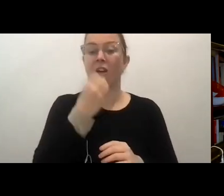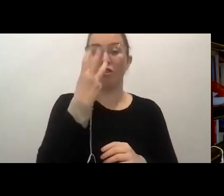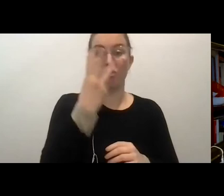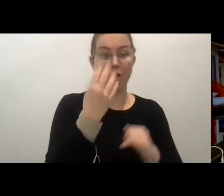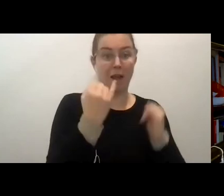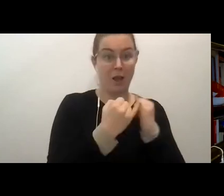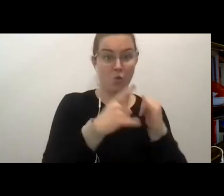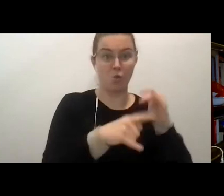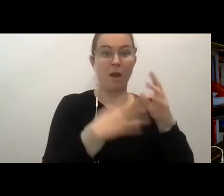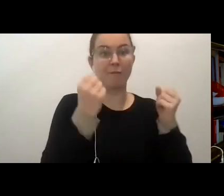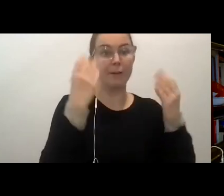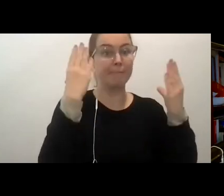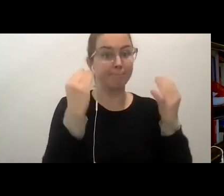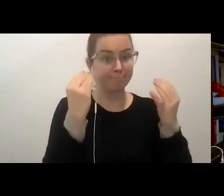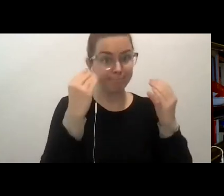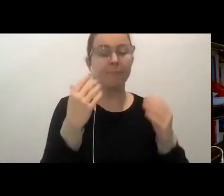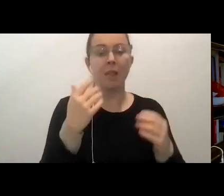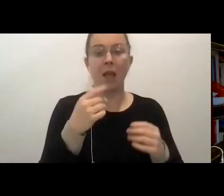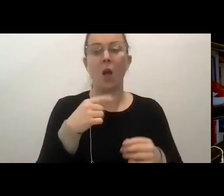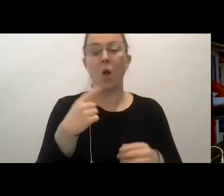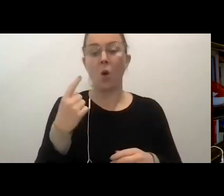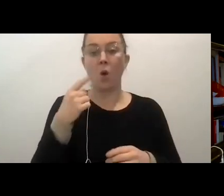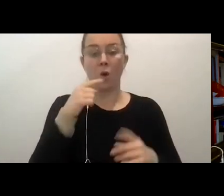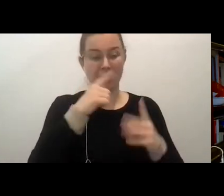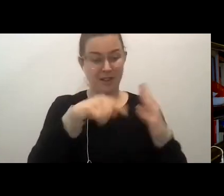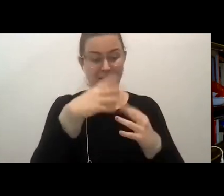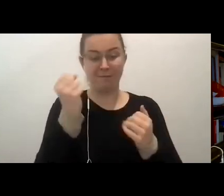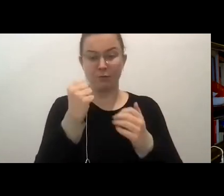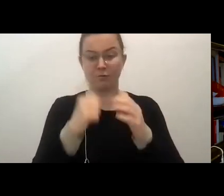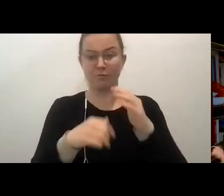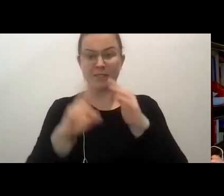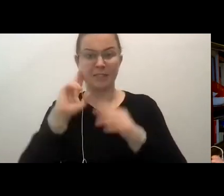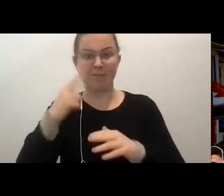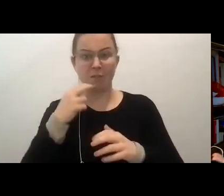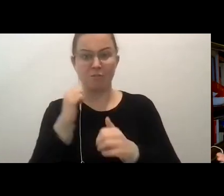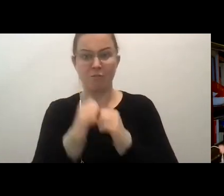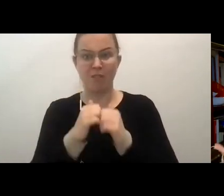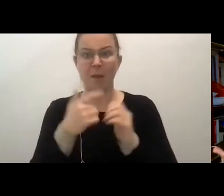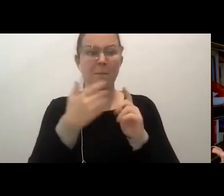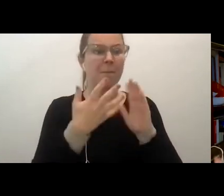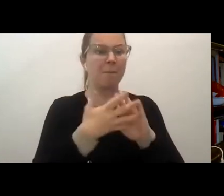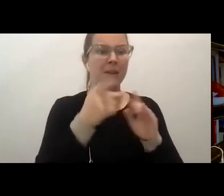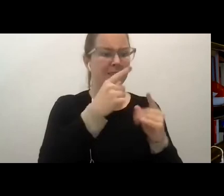growing up with a deaf brother must have seemed like a trifle in the family.